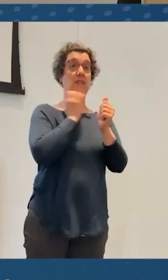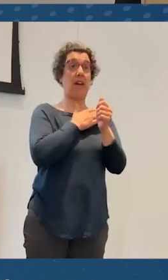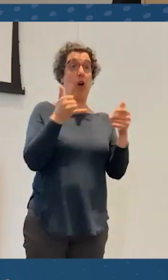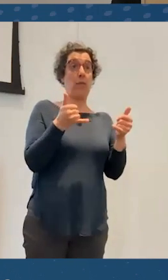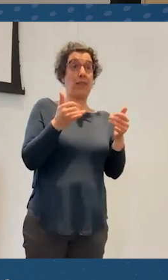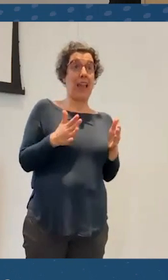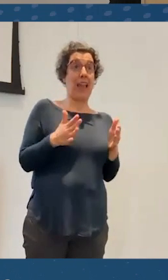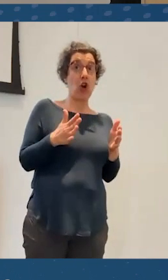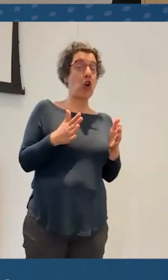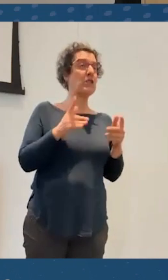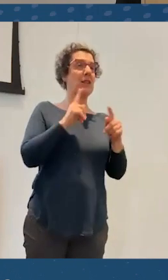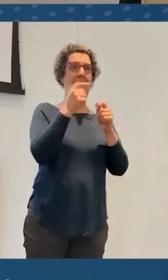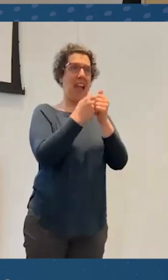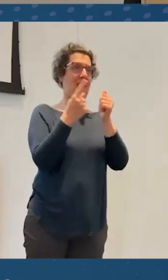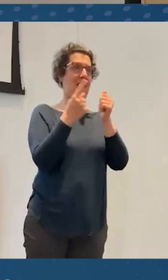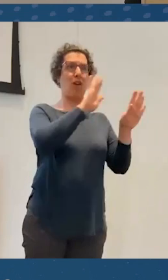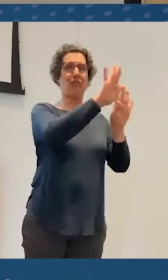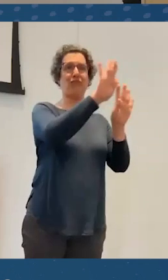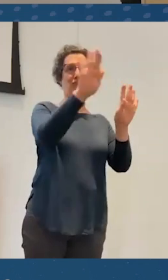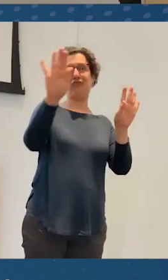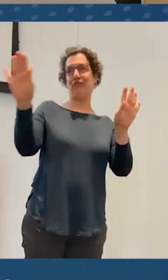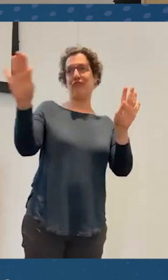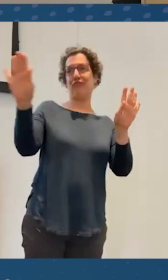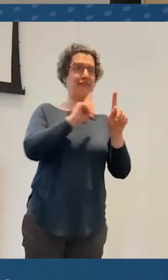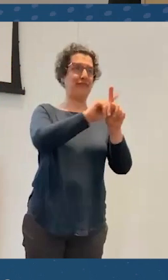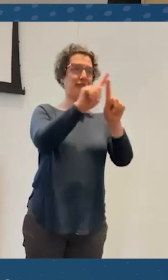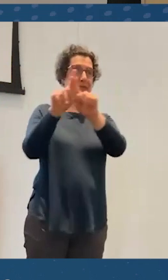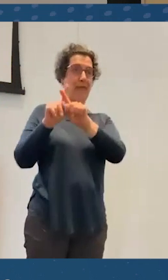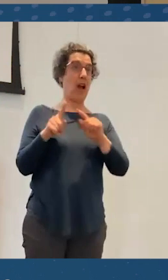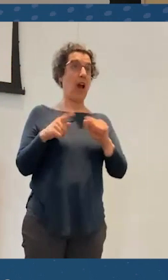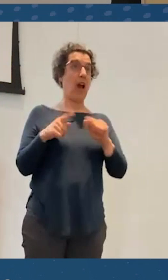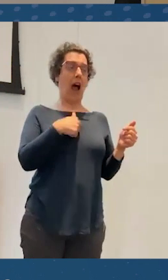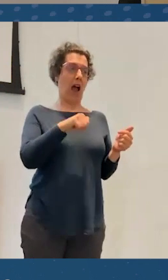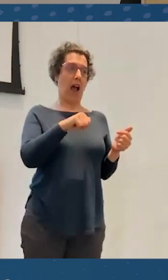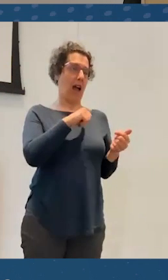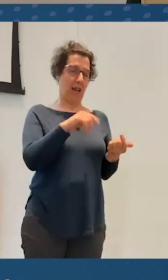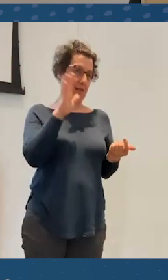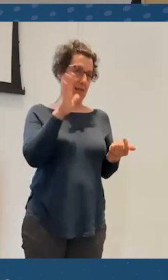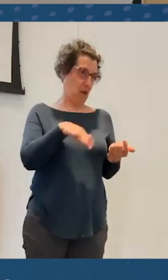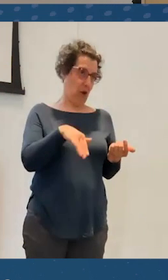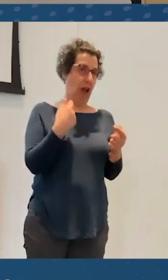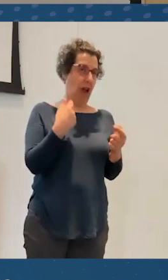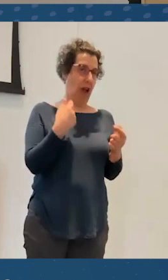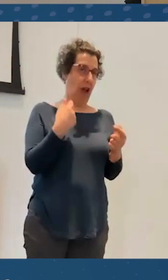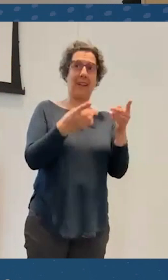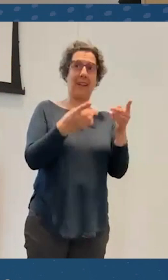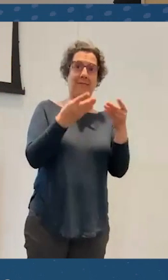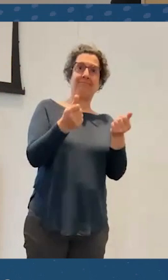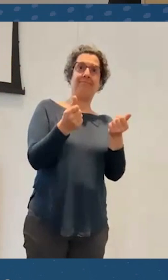everyone has different needs and I'm not foolish enough to think that we've developed a solution that works perfectly